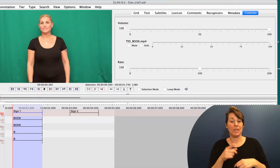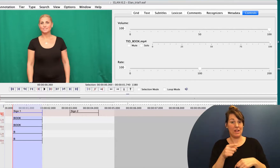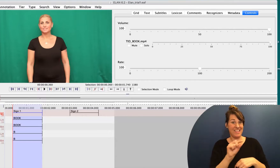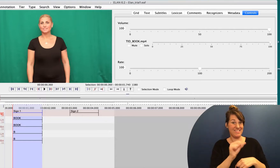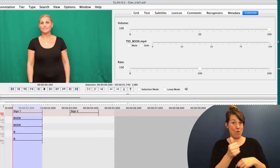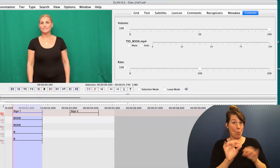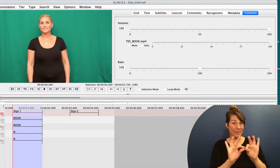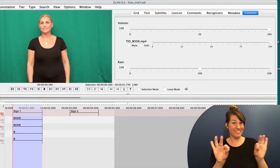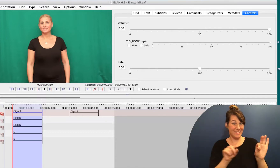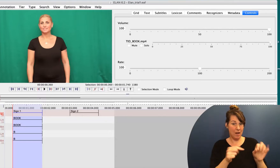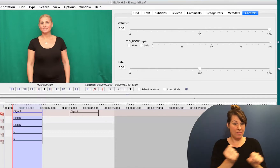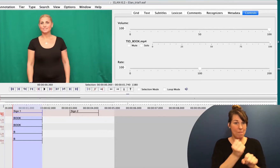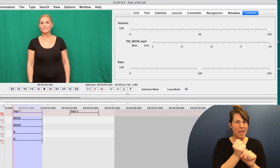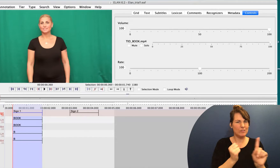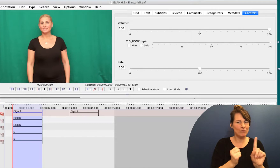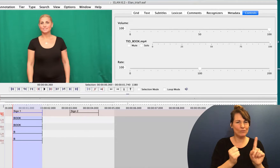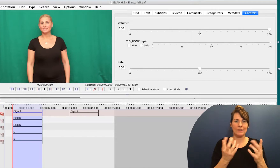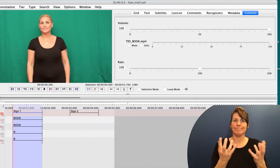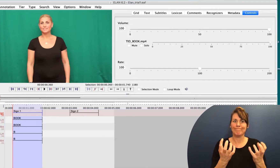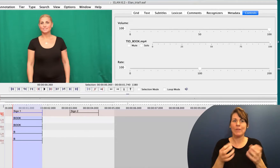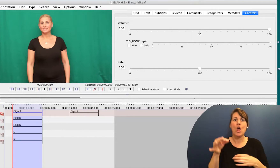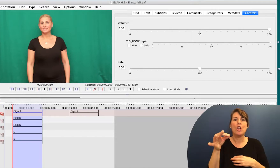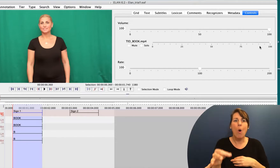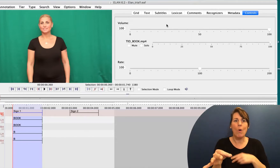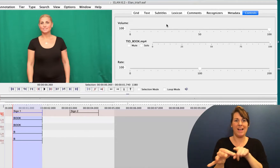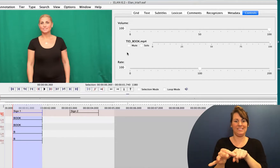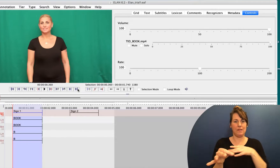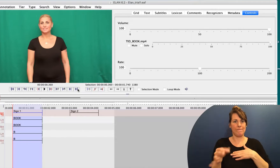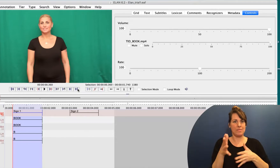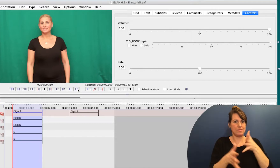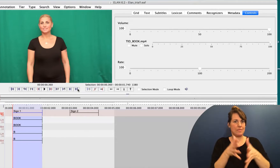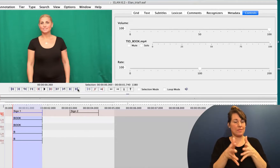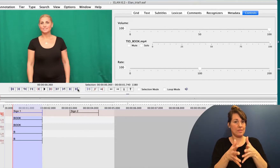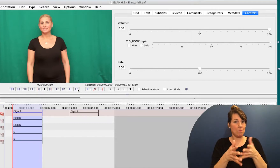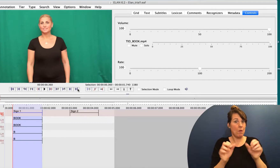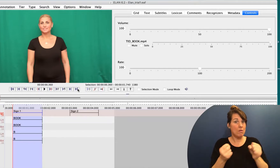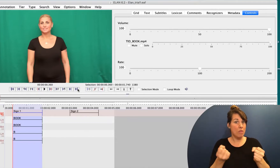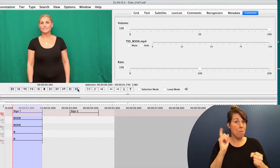which it might be an important information. So for the location again, I will be thinking